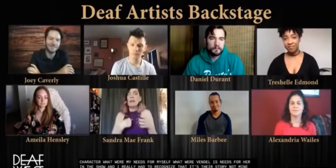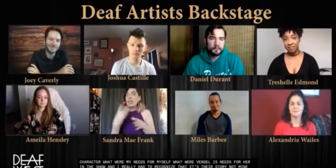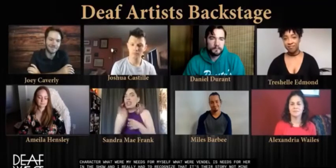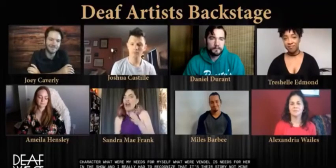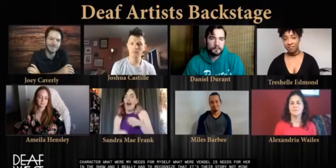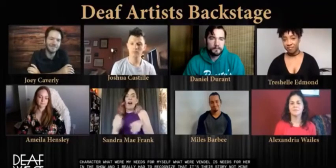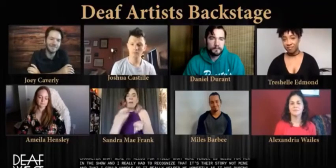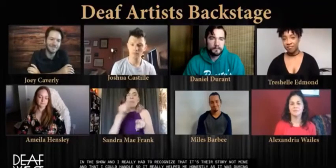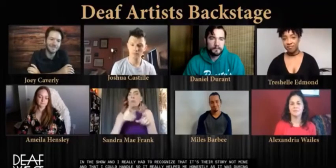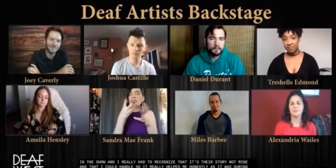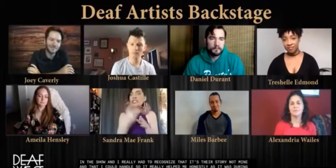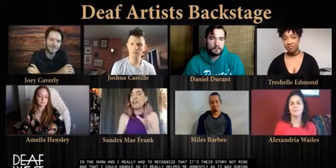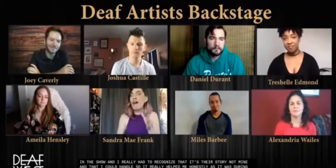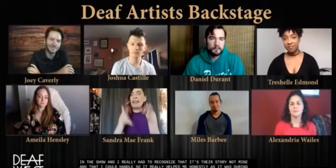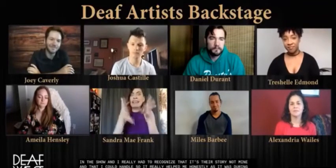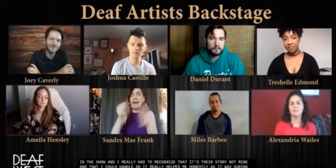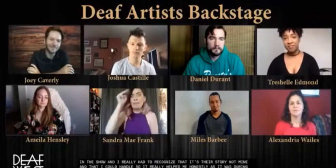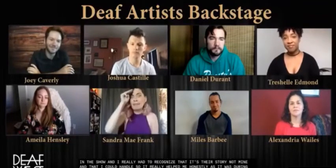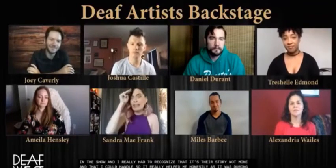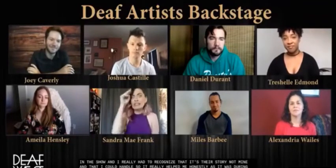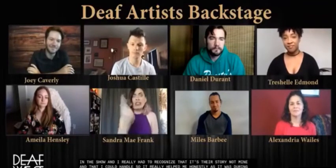And I know that the audience went through a lot of sad moments.